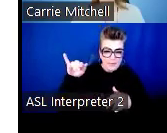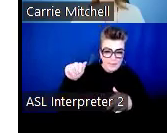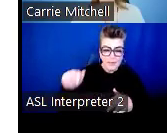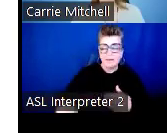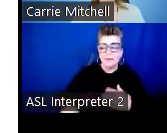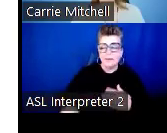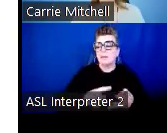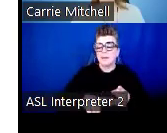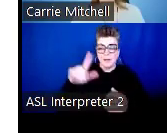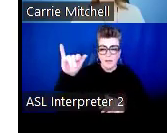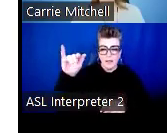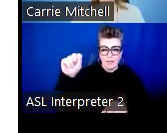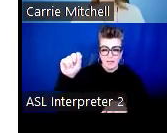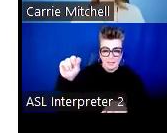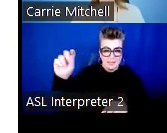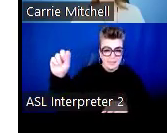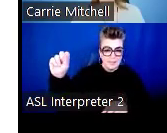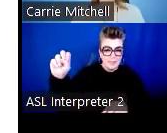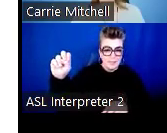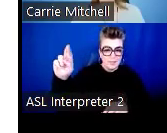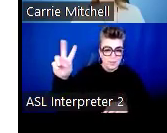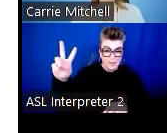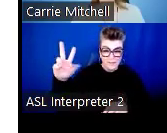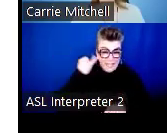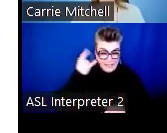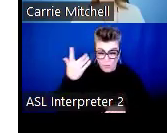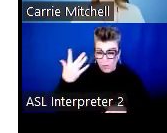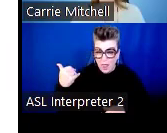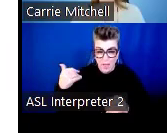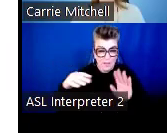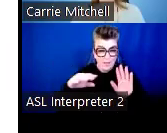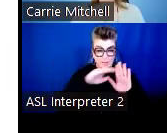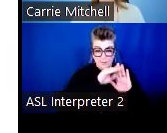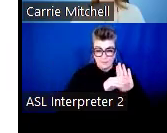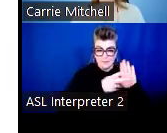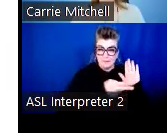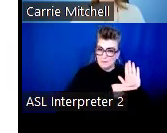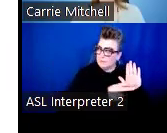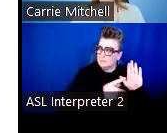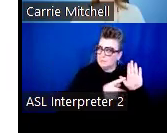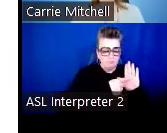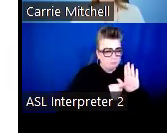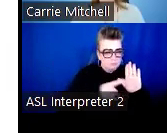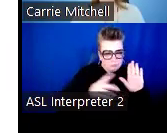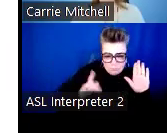if you're not already on all these listservs, please do get on them. They're a great way to stay informed.